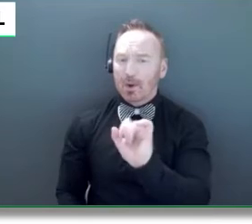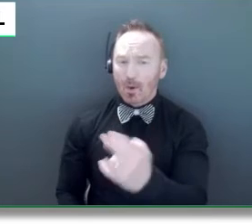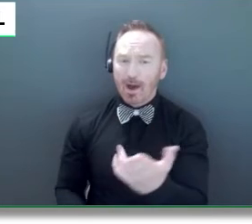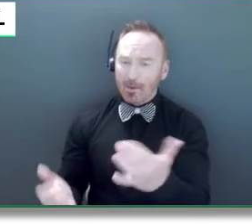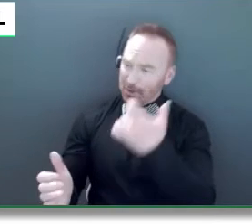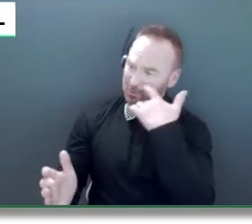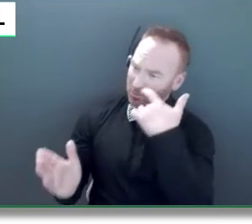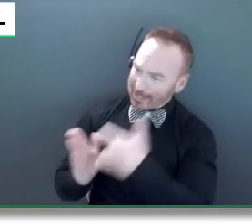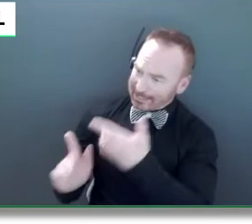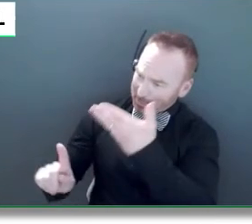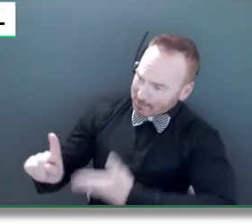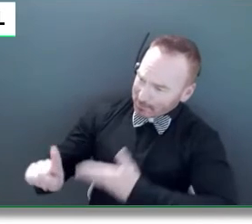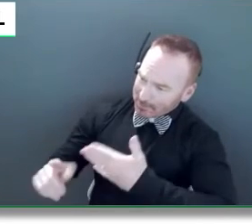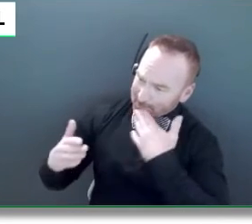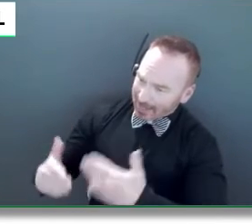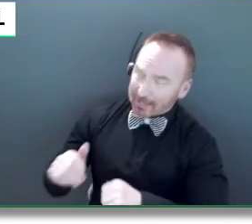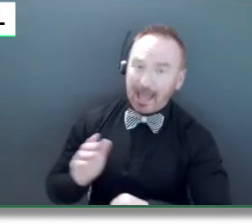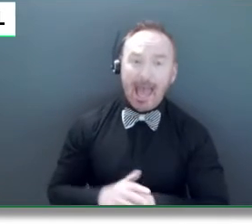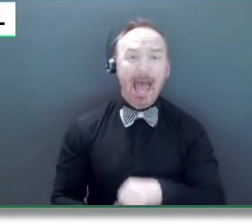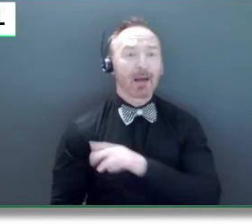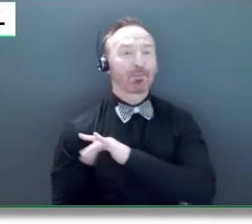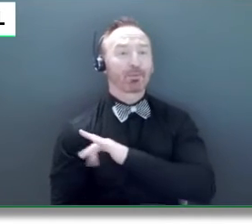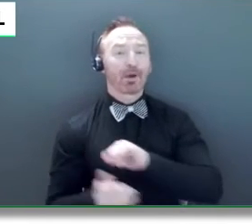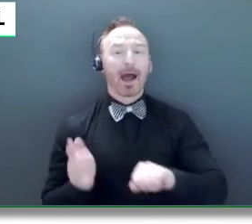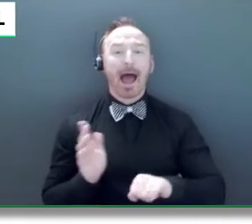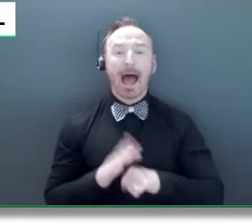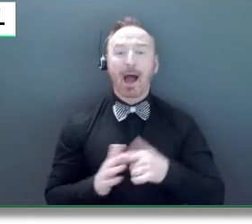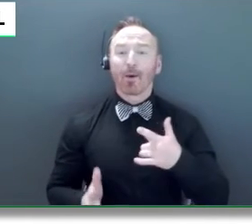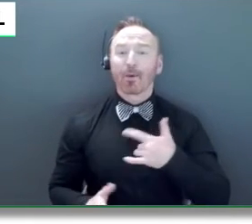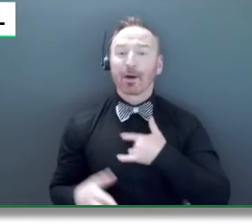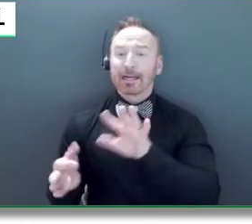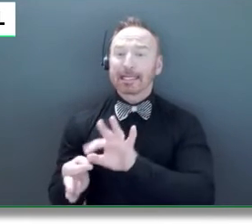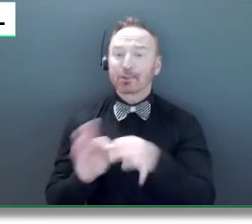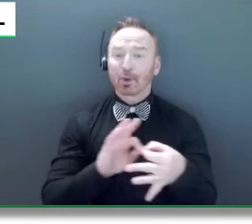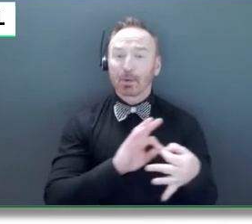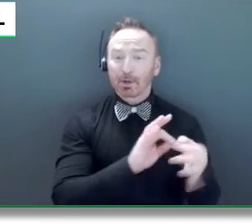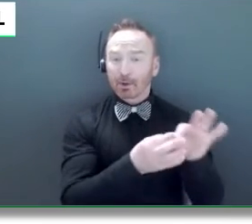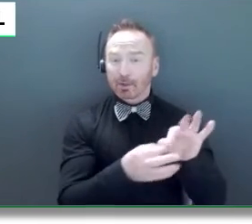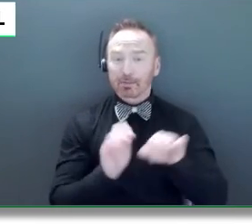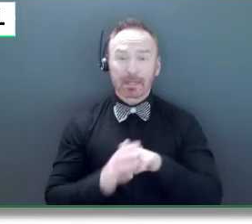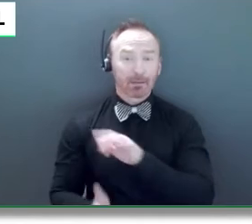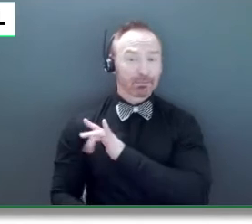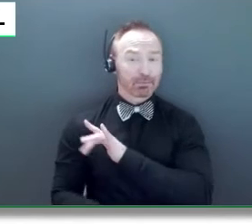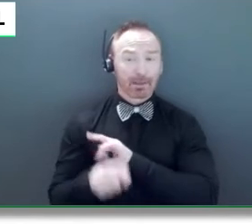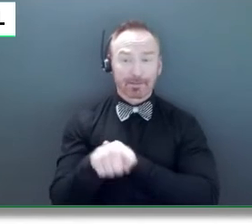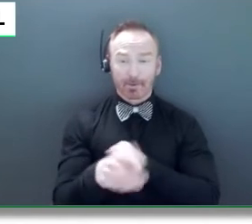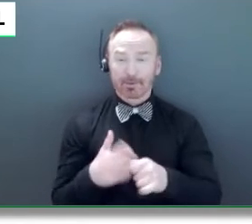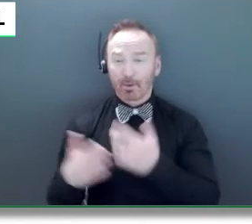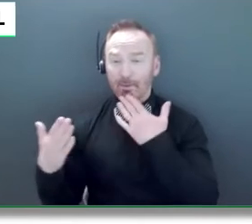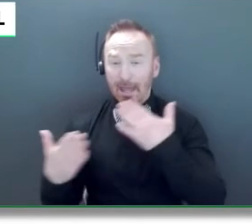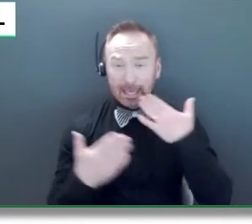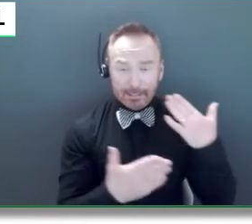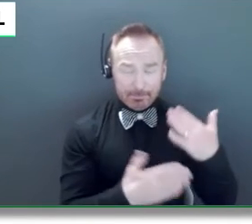And to our amazing uh interpreters that are doing a phenomenal job uh interpreting as we go along. So thank you. There um